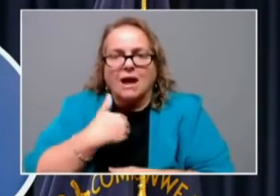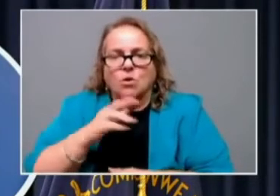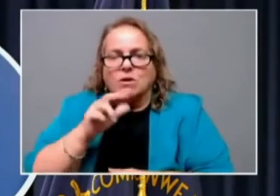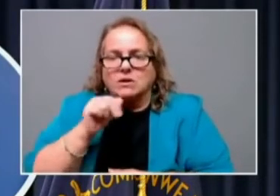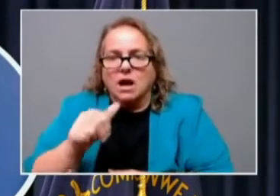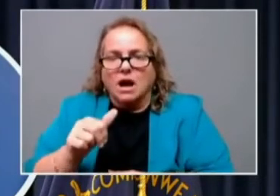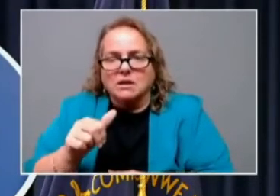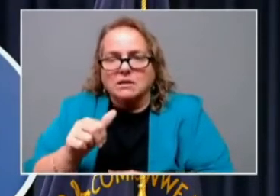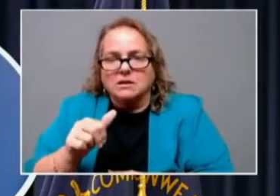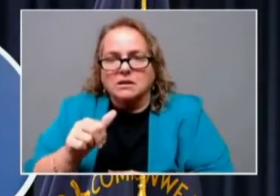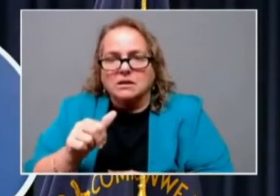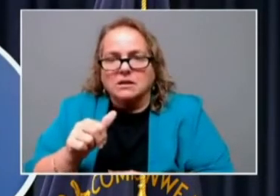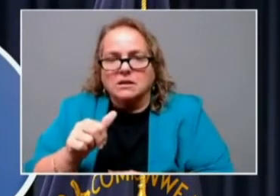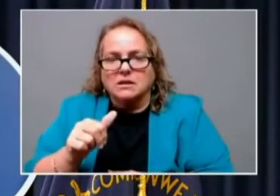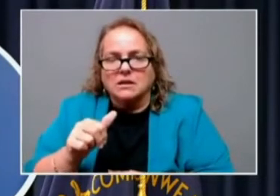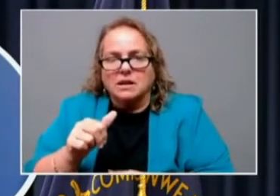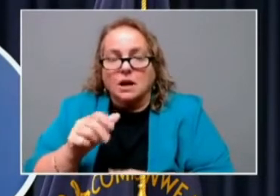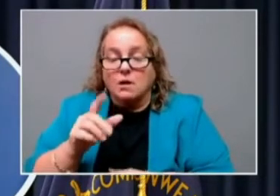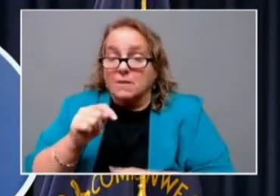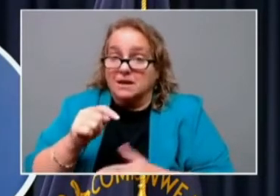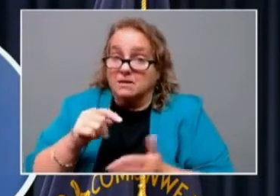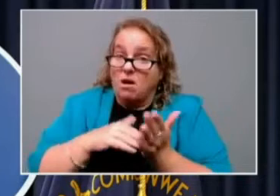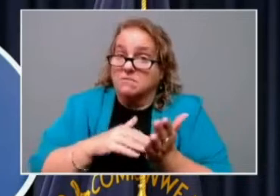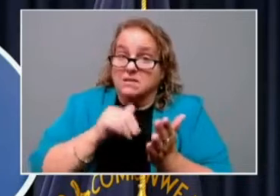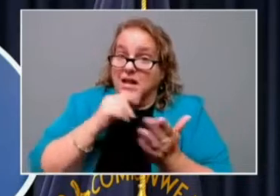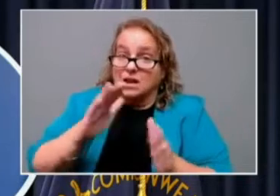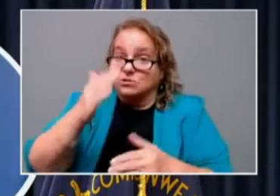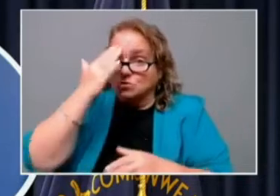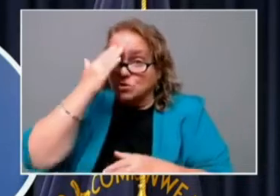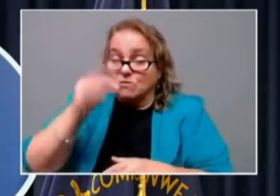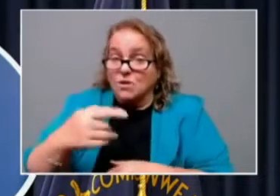have it soon enough. That's why we said at that point, you also need to be